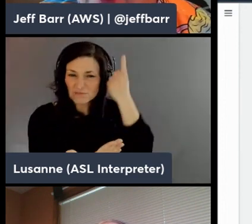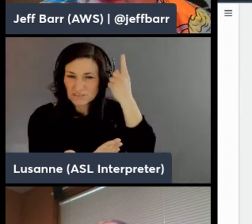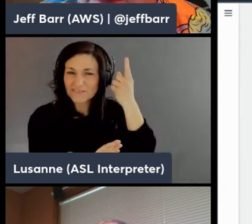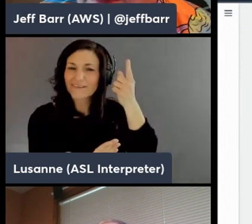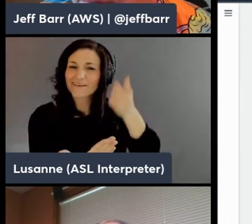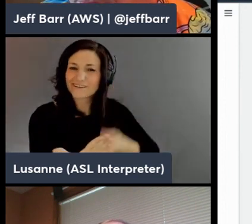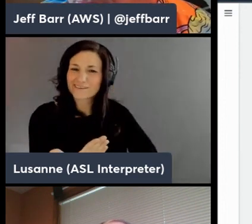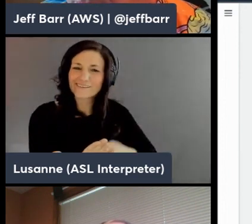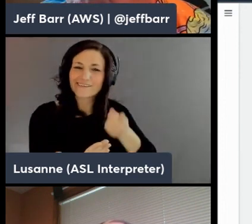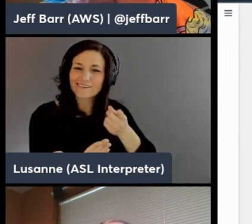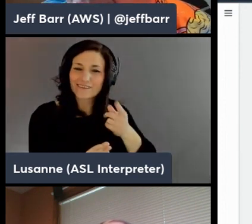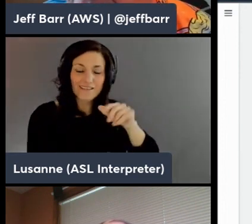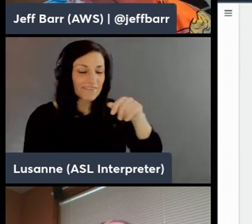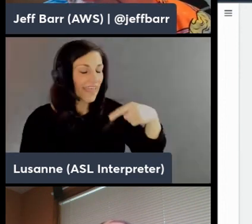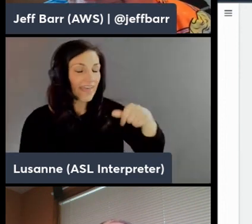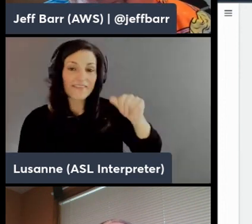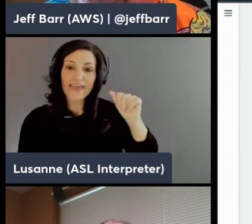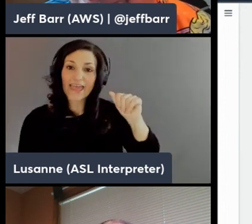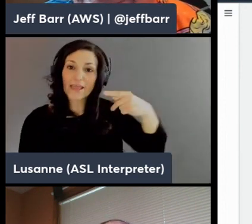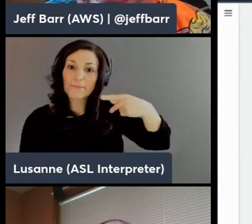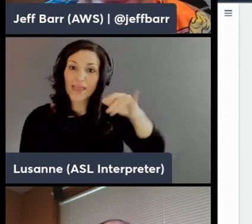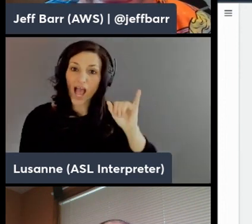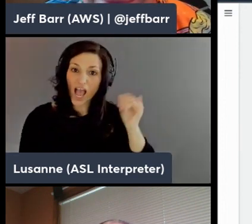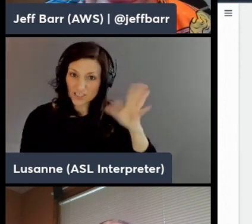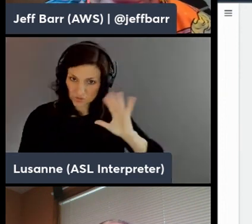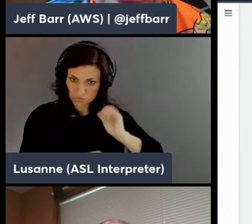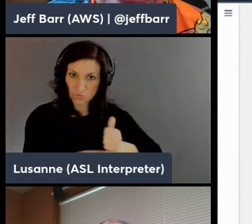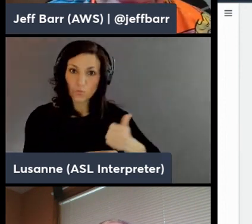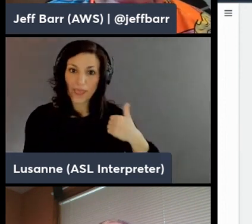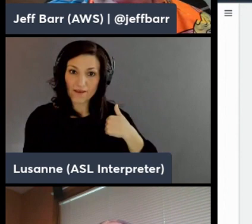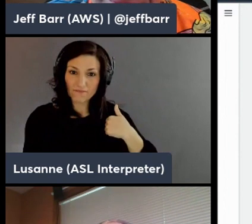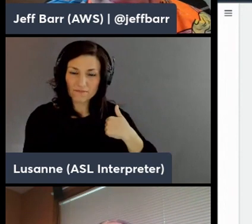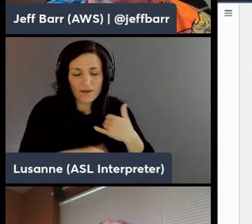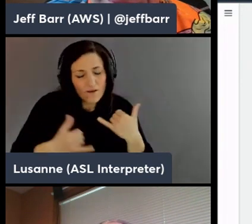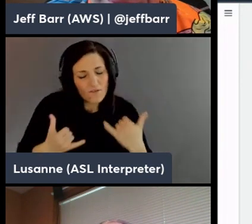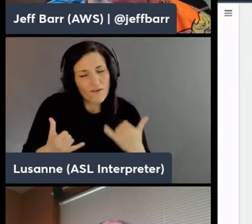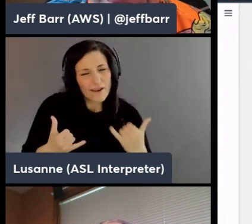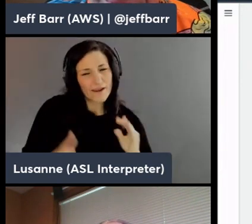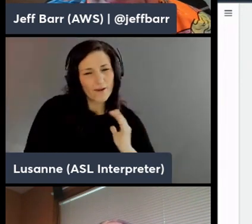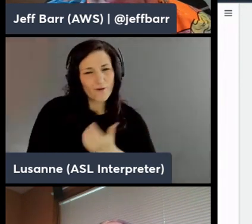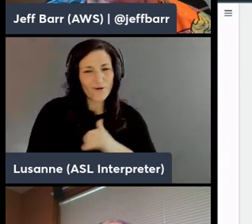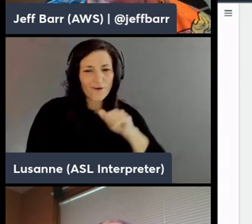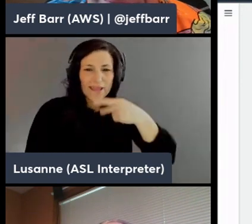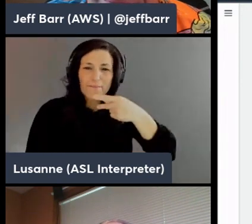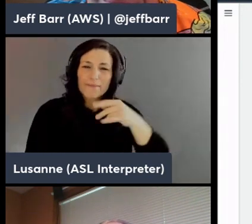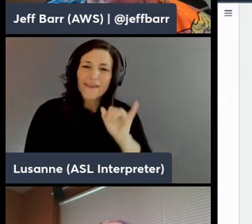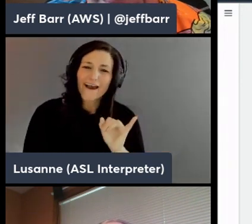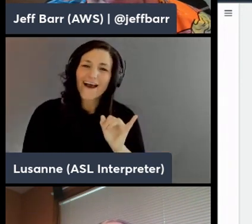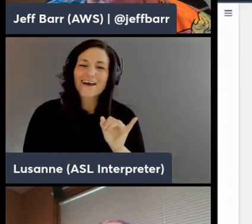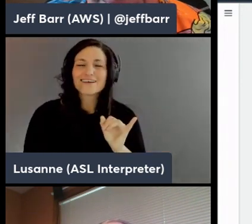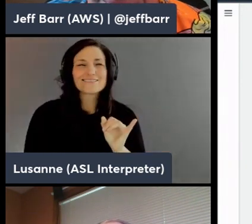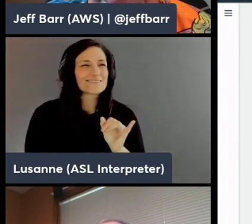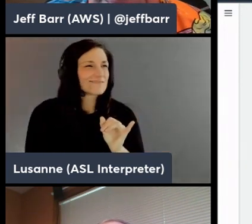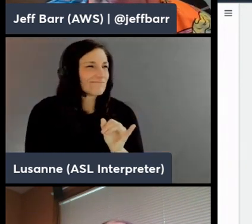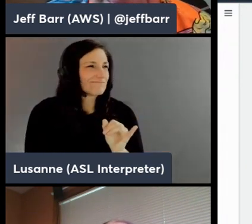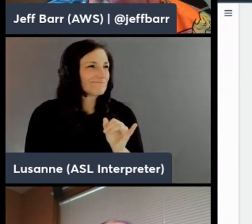the APIs that we have. Most of the APIs we have right now are, you know, I would say that between now and GA,